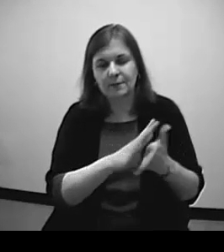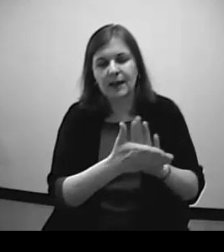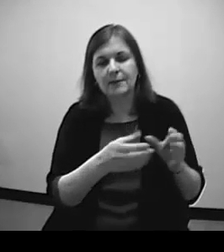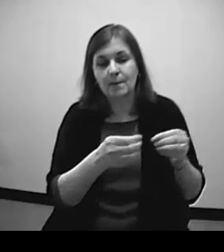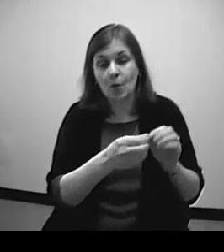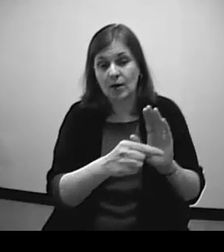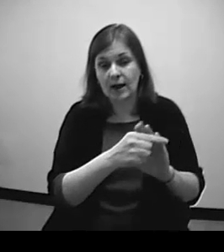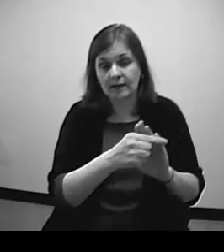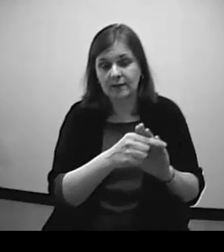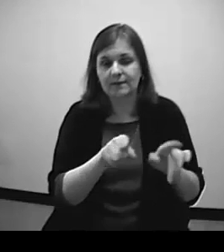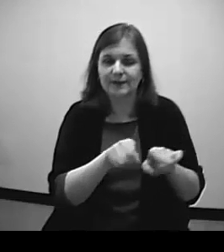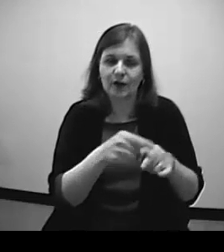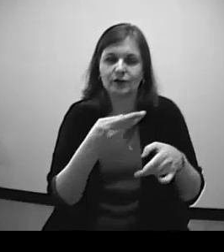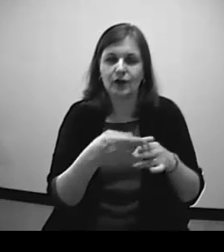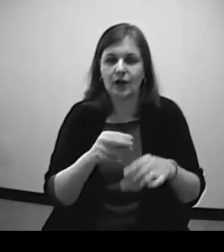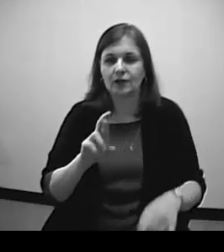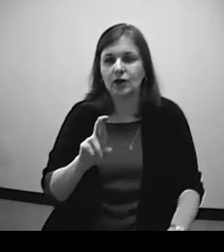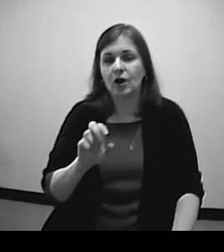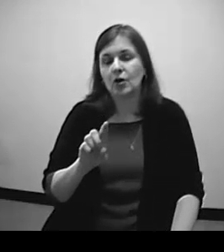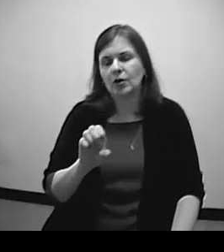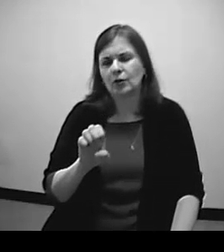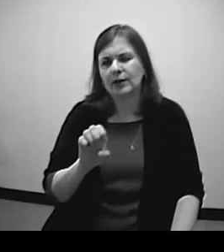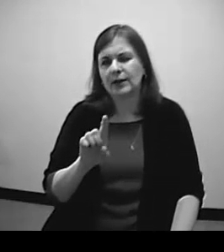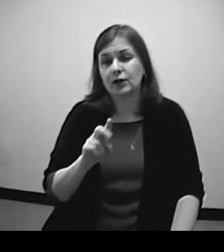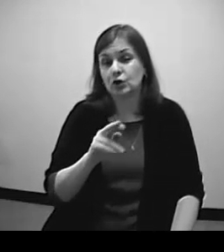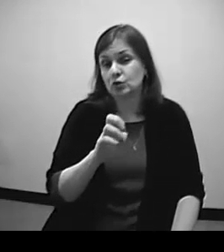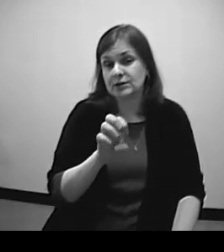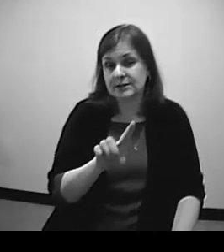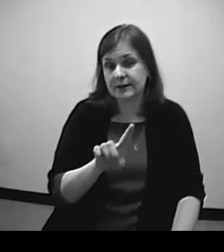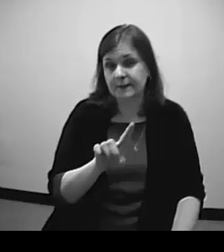negative -- or reduced it